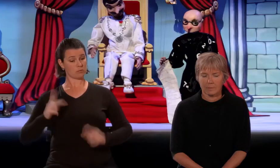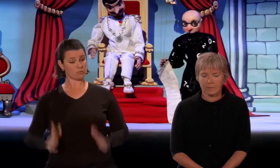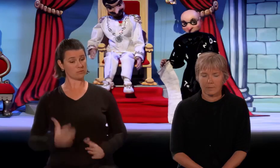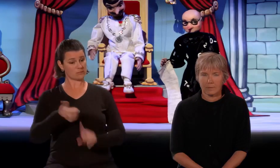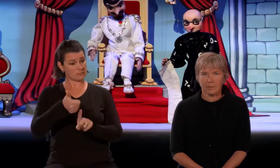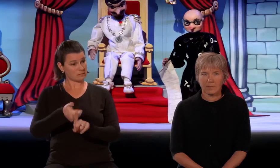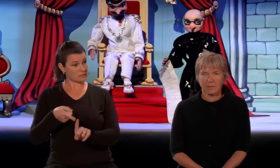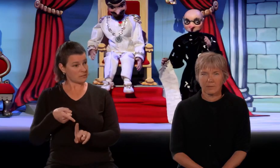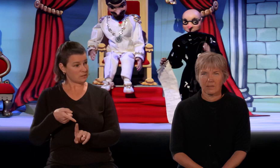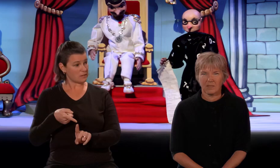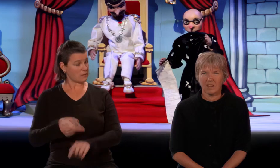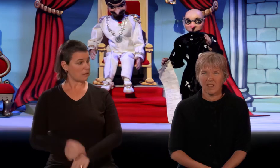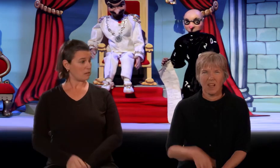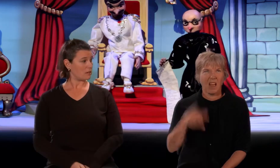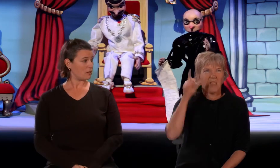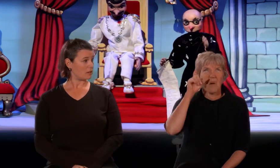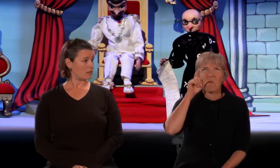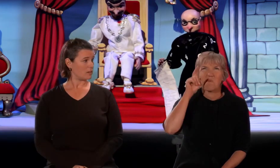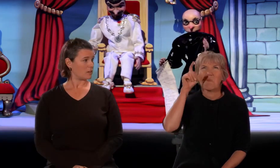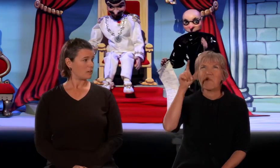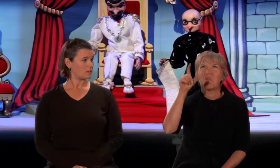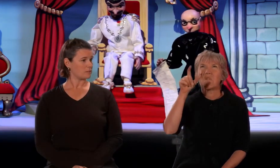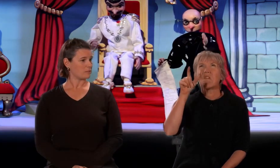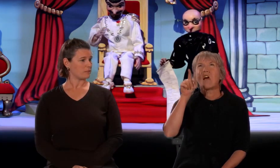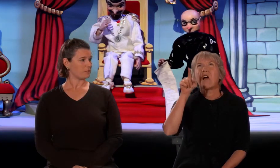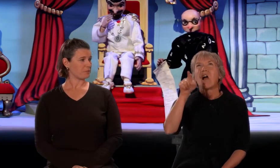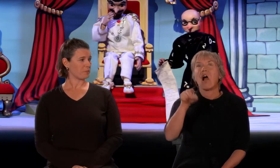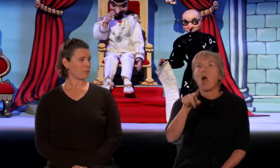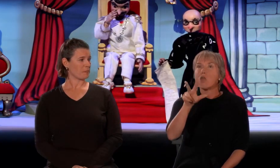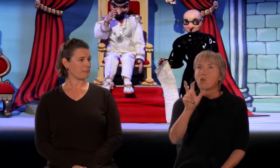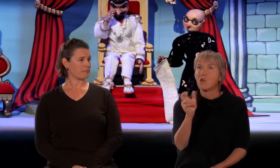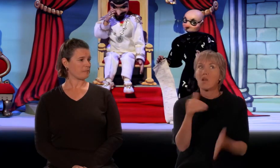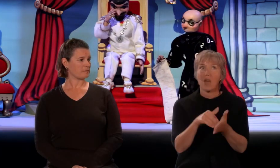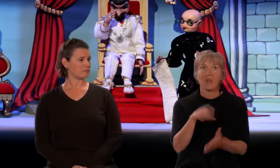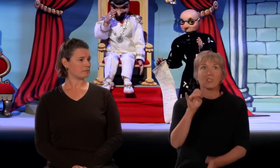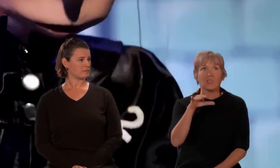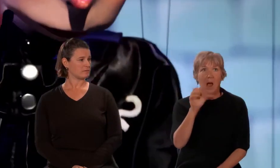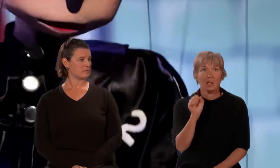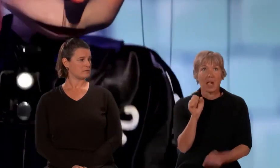[mathematician] The moon is 300,000 miles away, it is round and flat, like a coin,